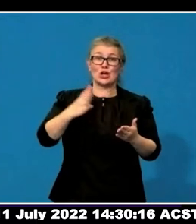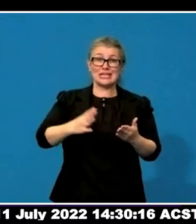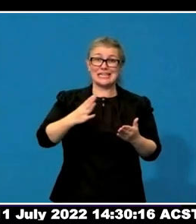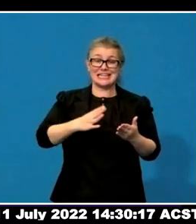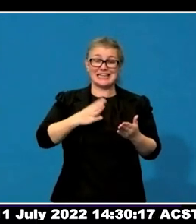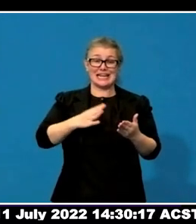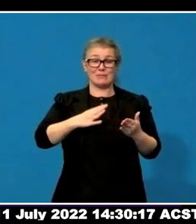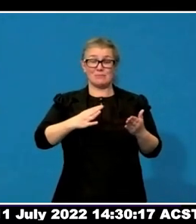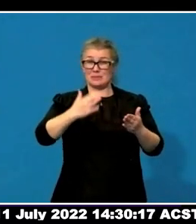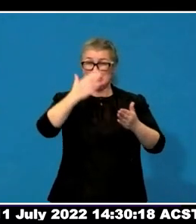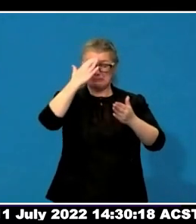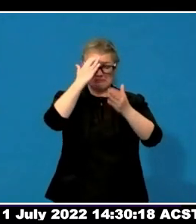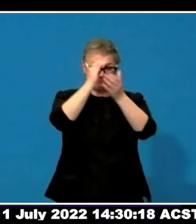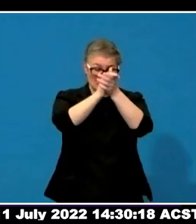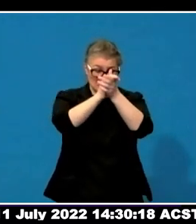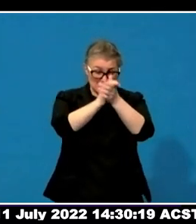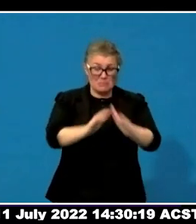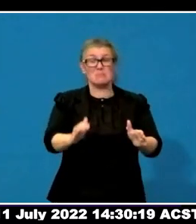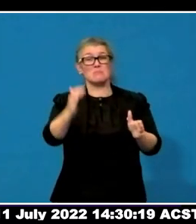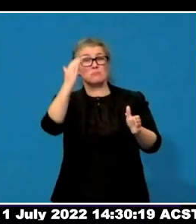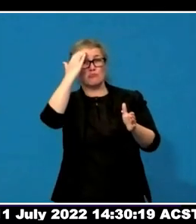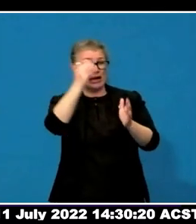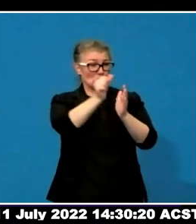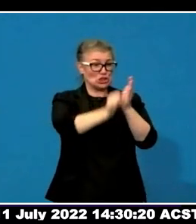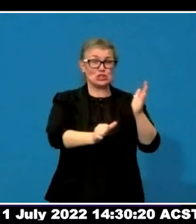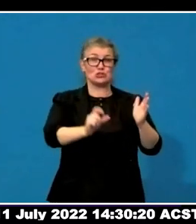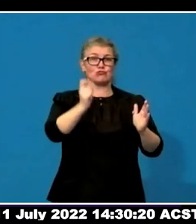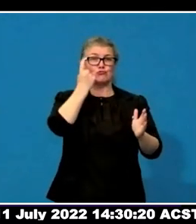recognise that if it is that you can maintain your health and wellbeing, you are